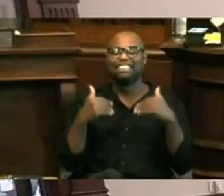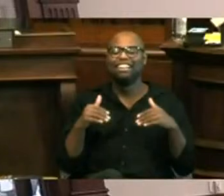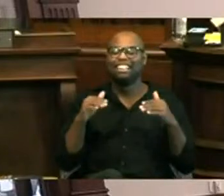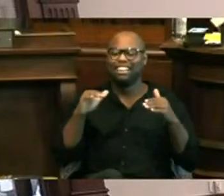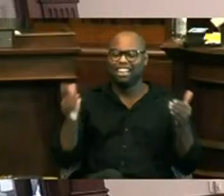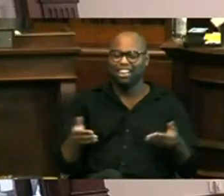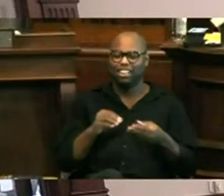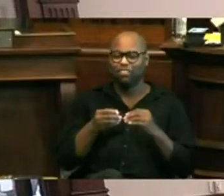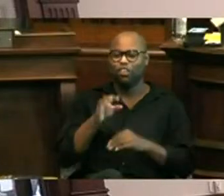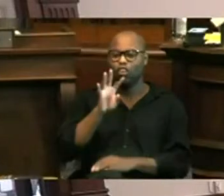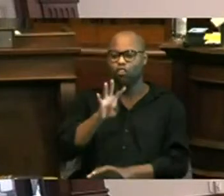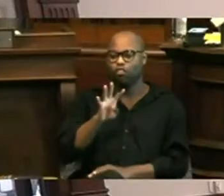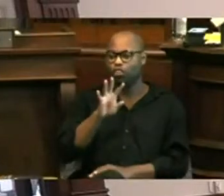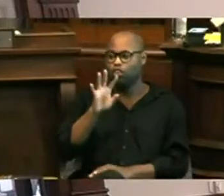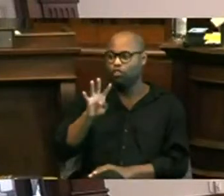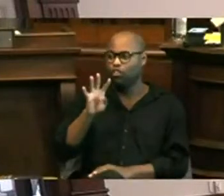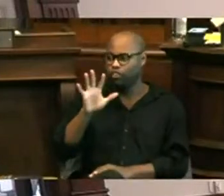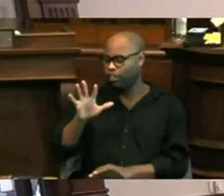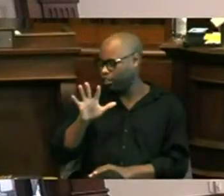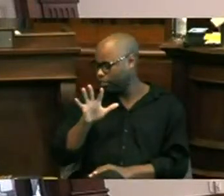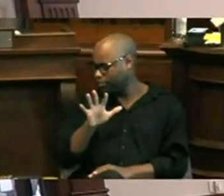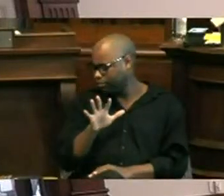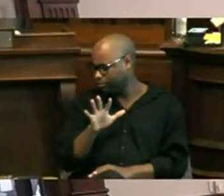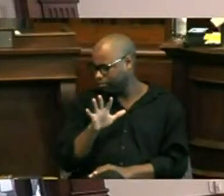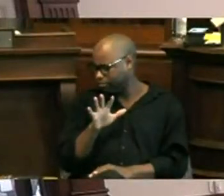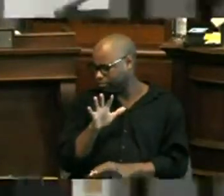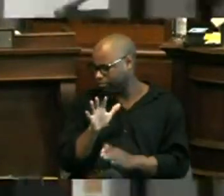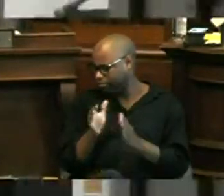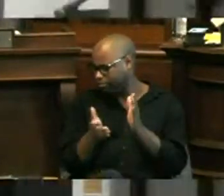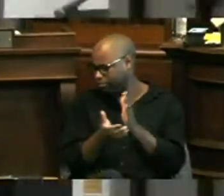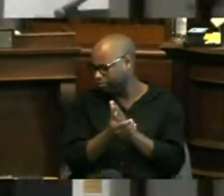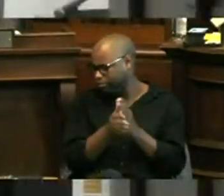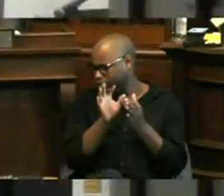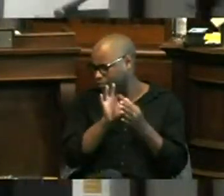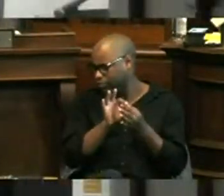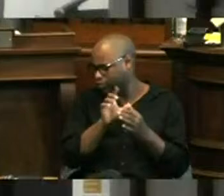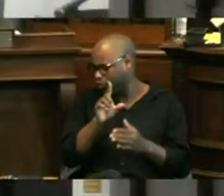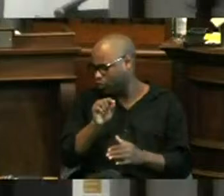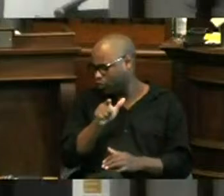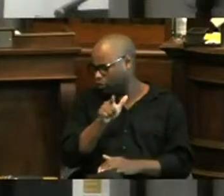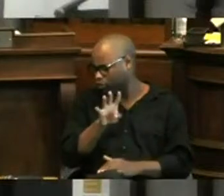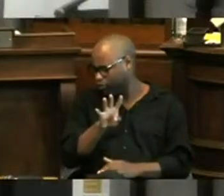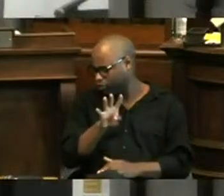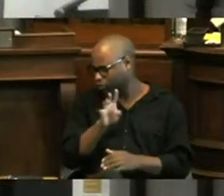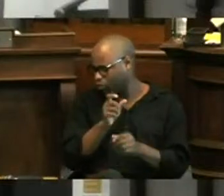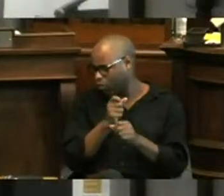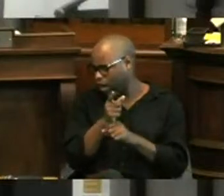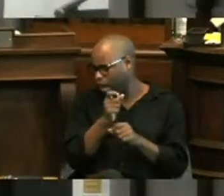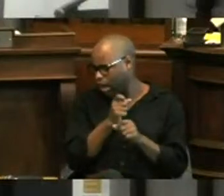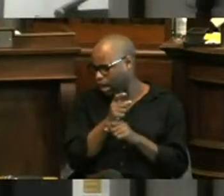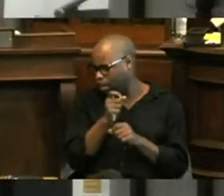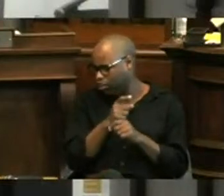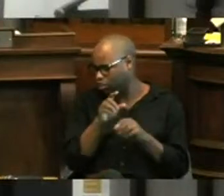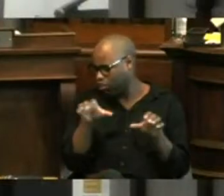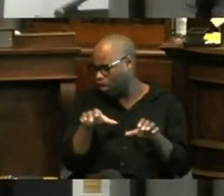That's right. Introductory passes. Alright. Introductory